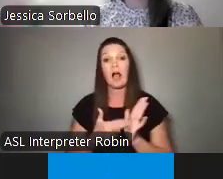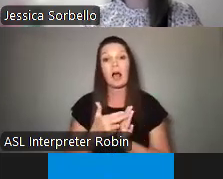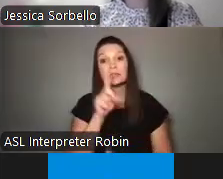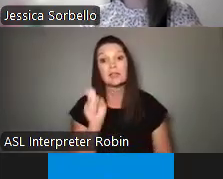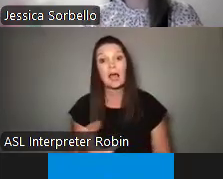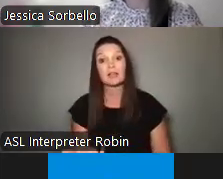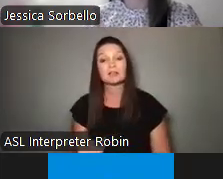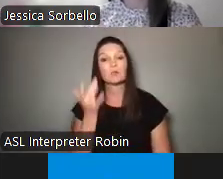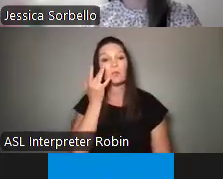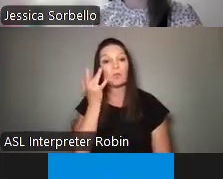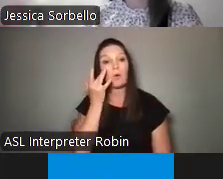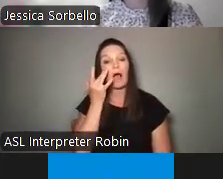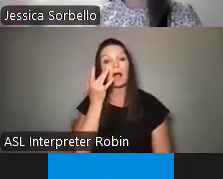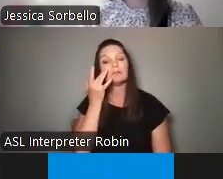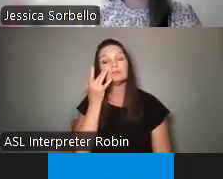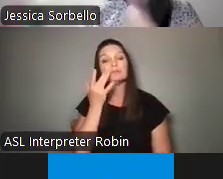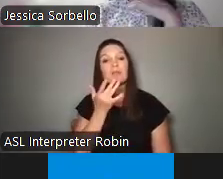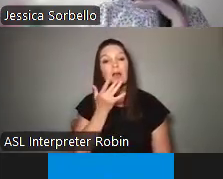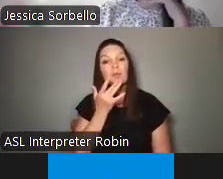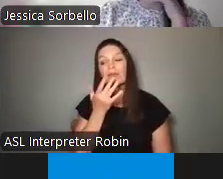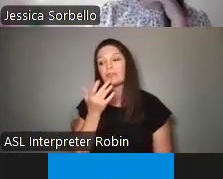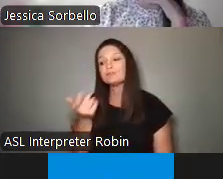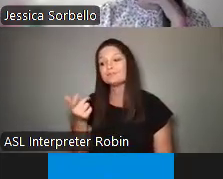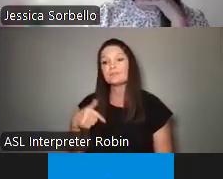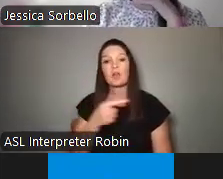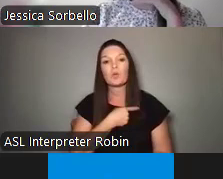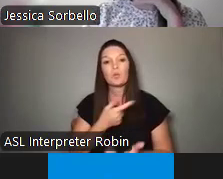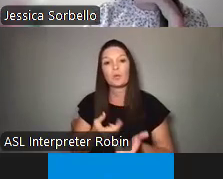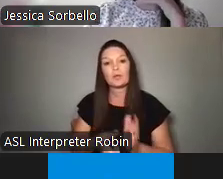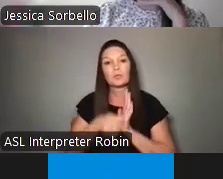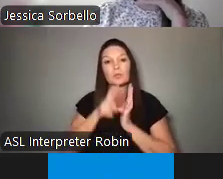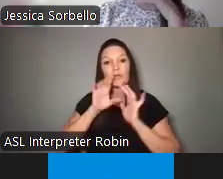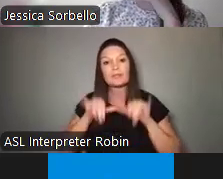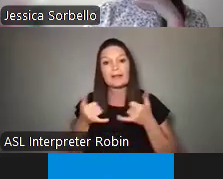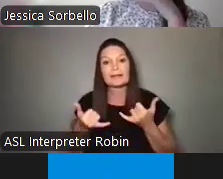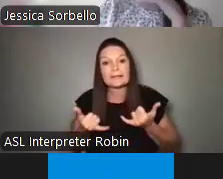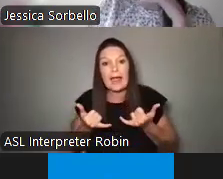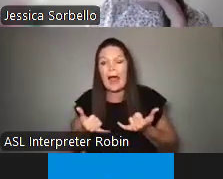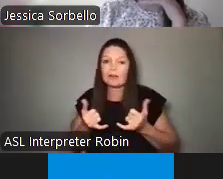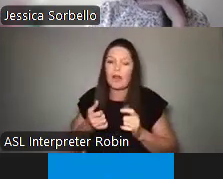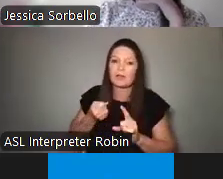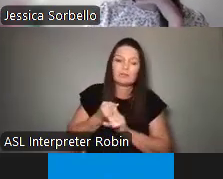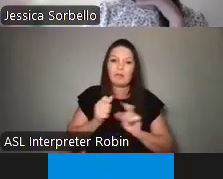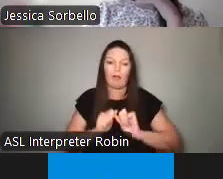make those changes.